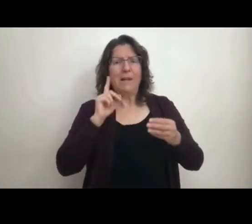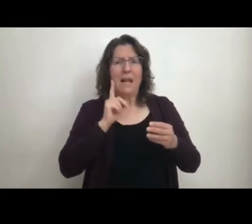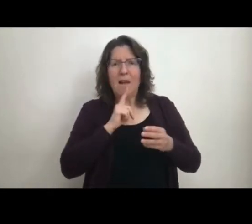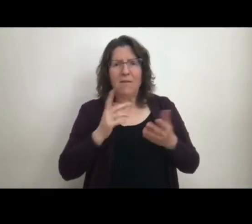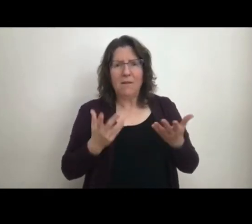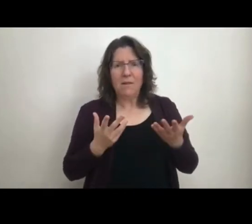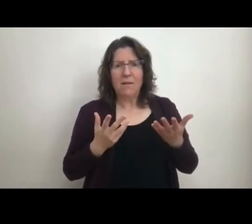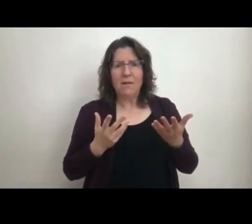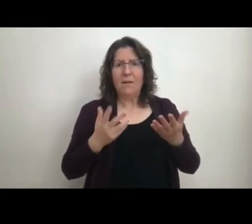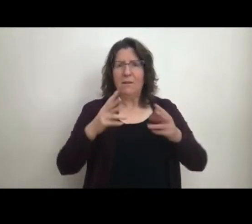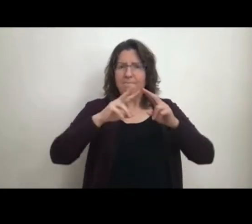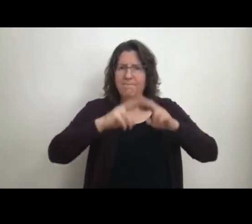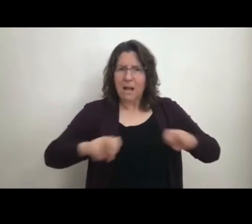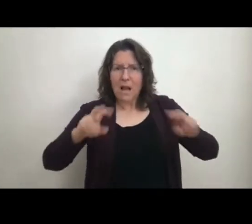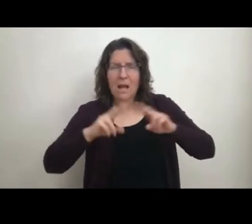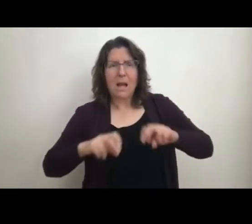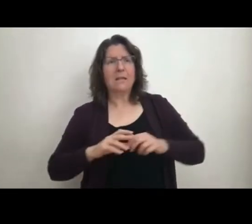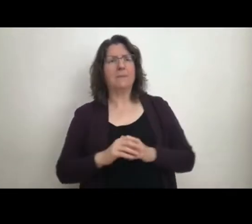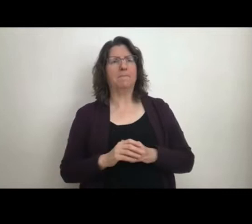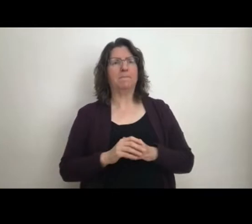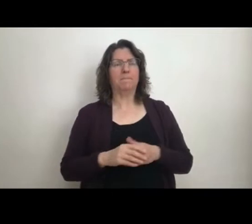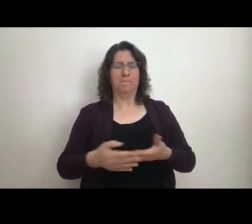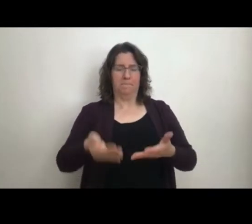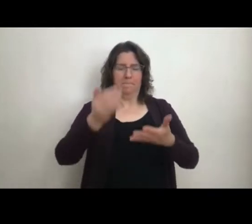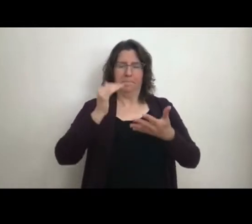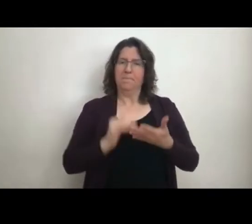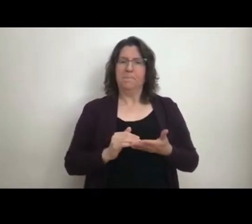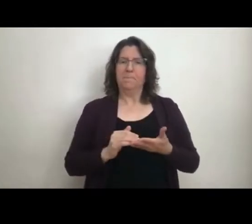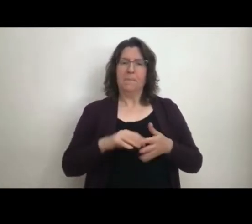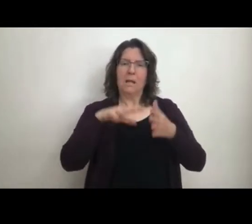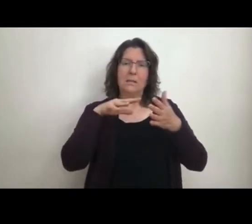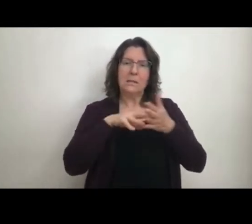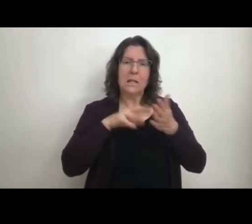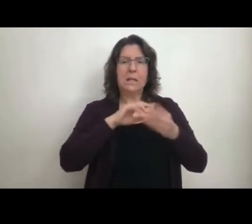What is the discourse out there about the deaf community? About deaf students?